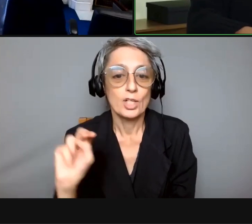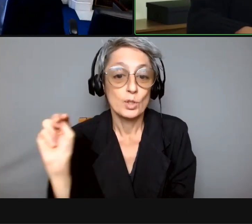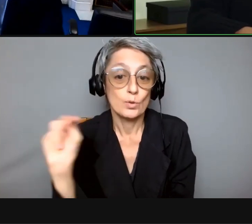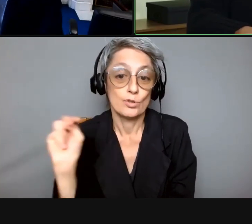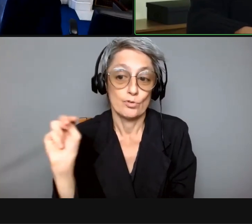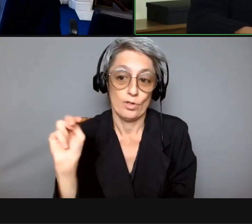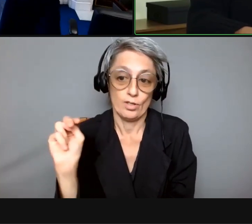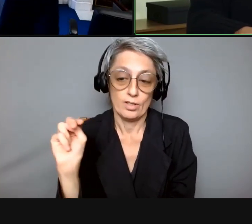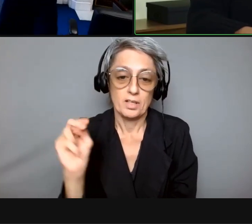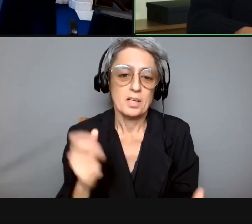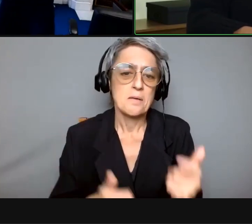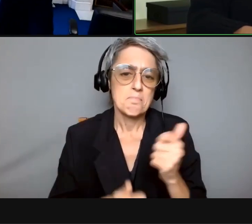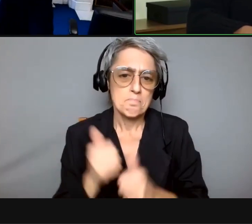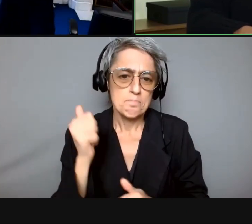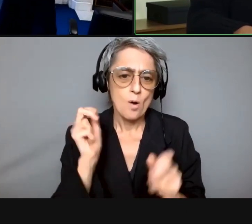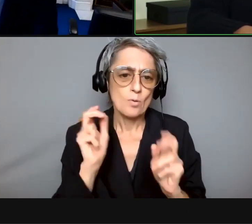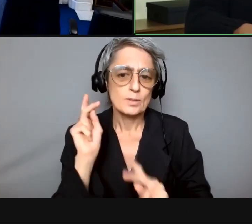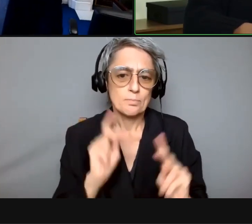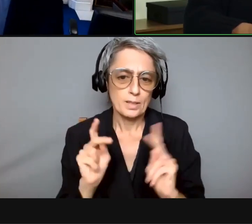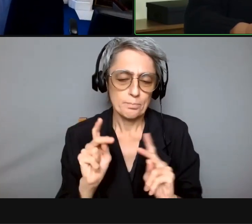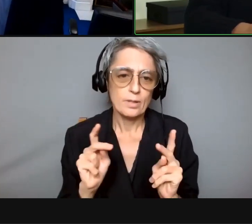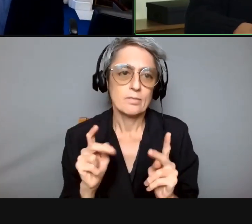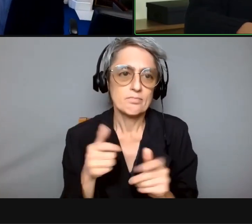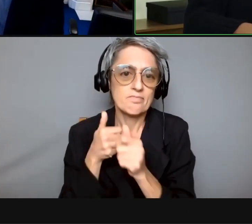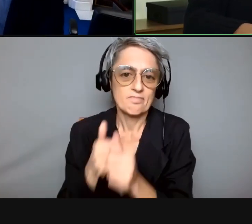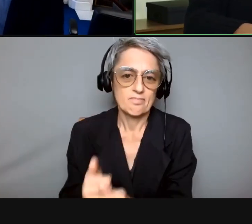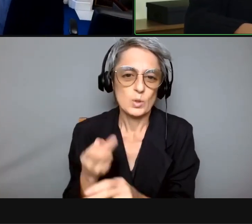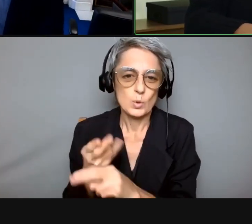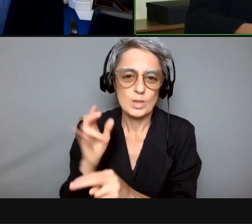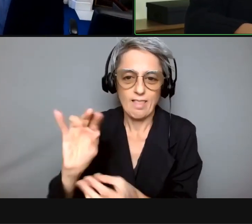And to that, we've been carbon neutral.